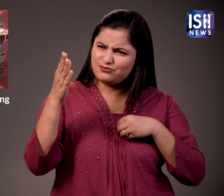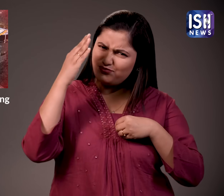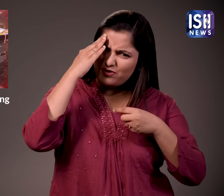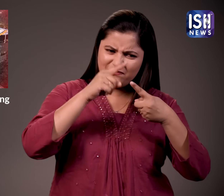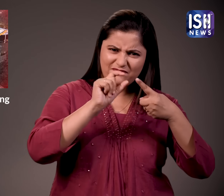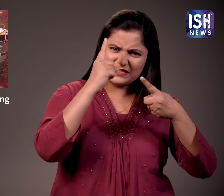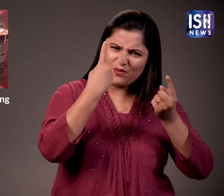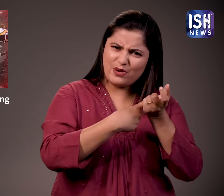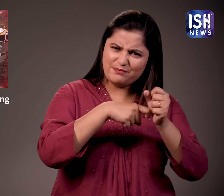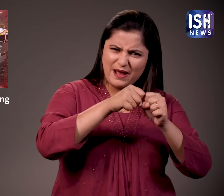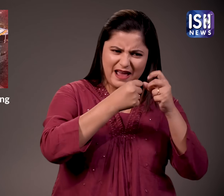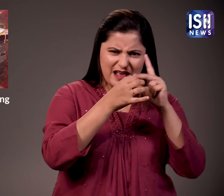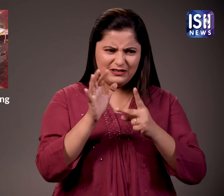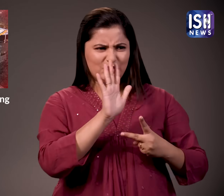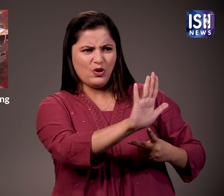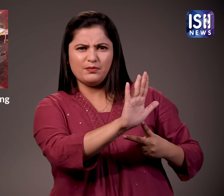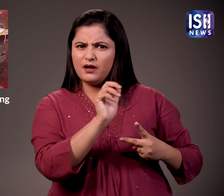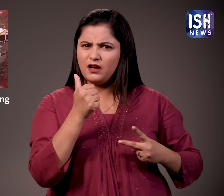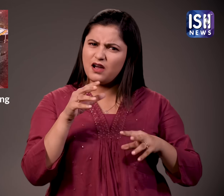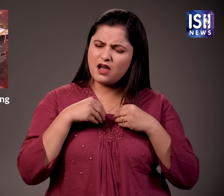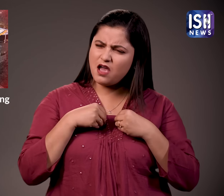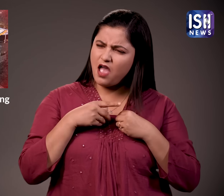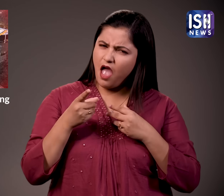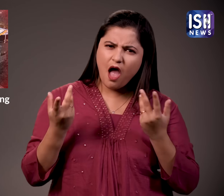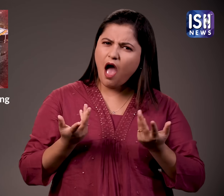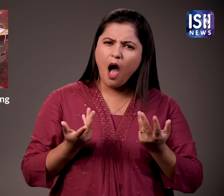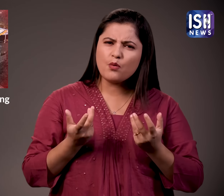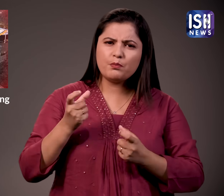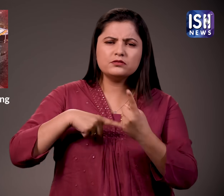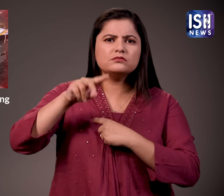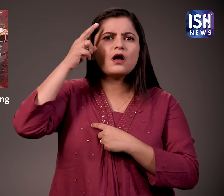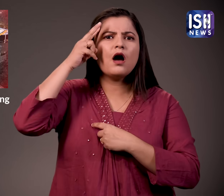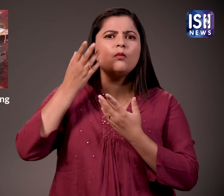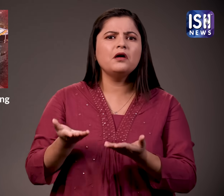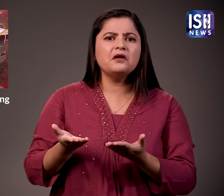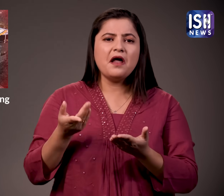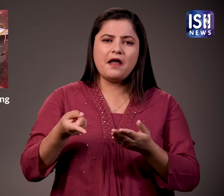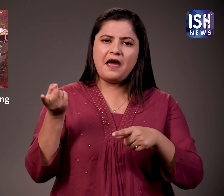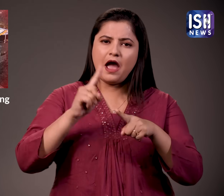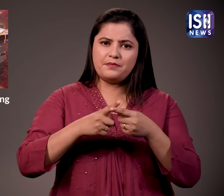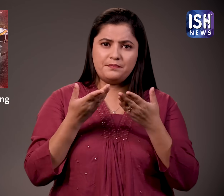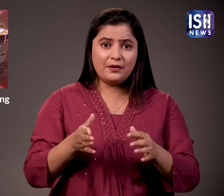How can BMC continue giving him contracts despite knowing the violations that he had done.